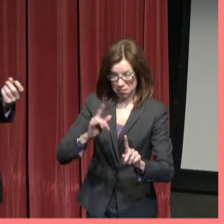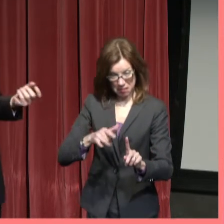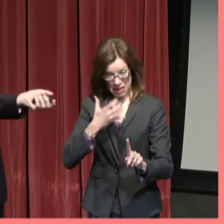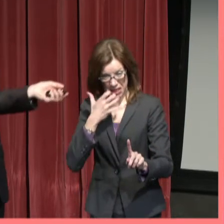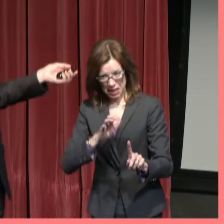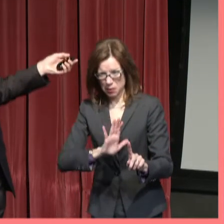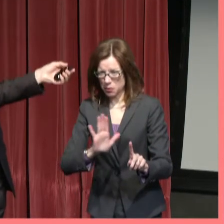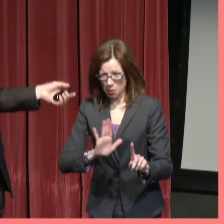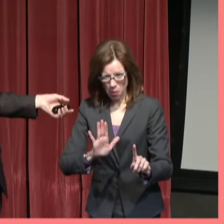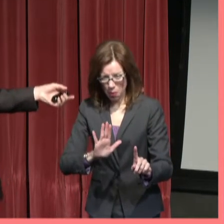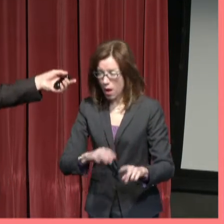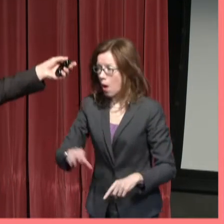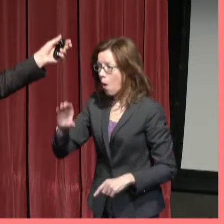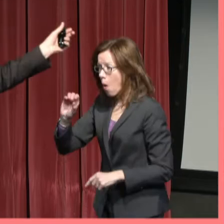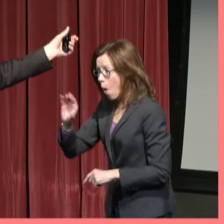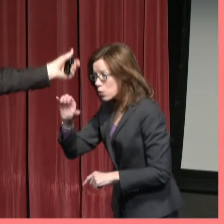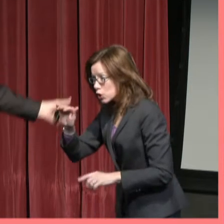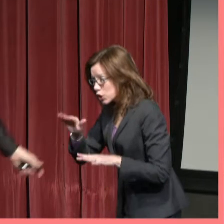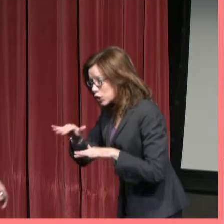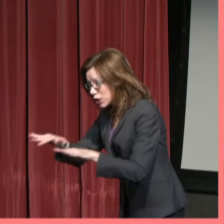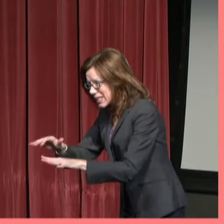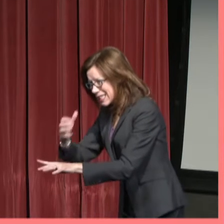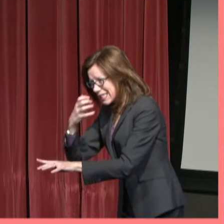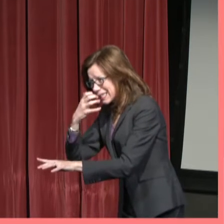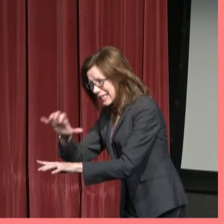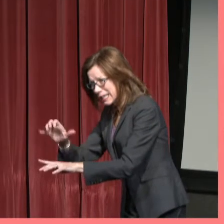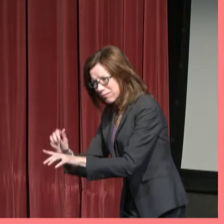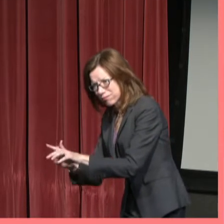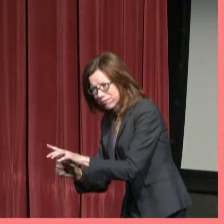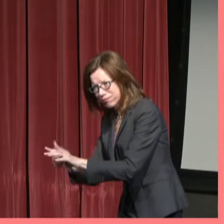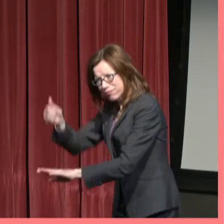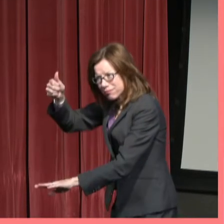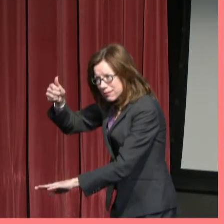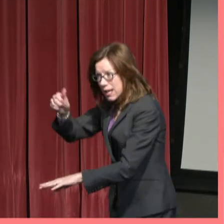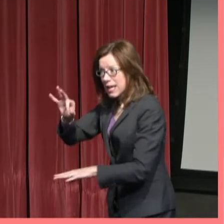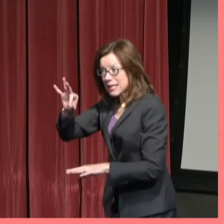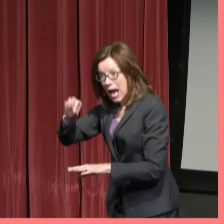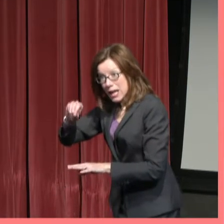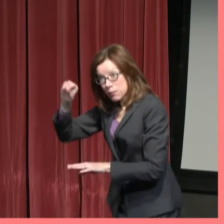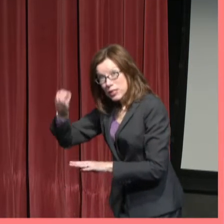into the oceans, shown in this slide. More than 90% of the heat is going into the oceans